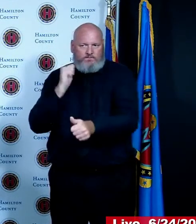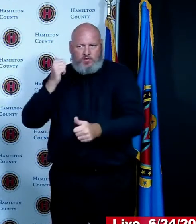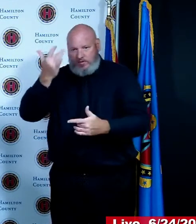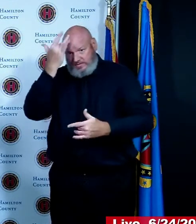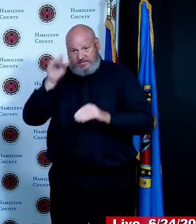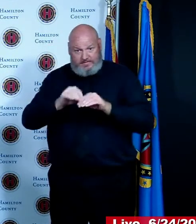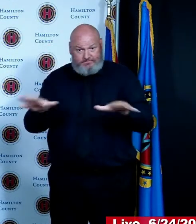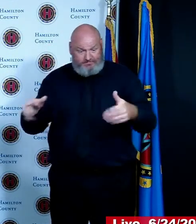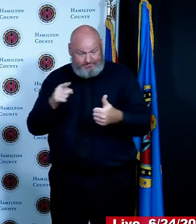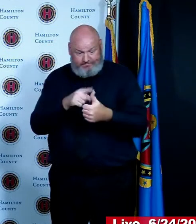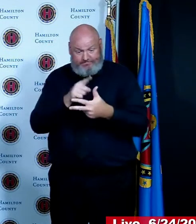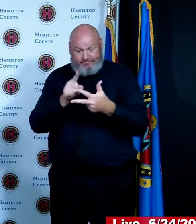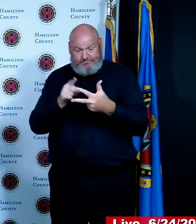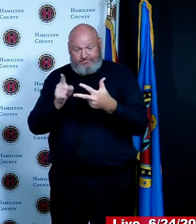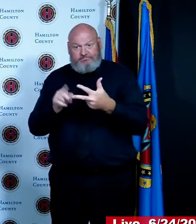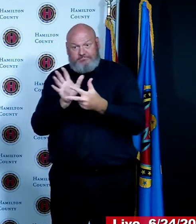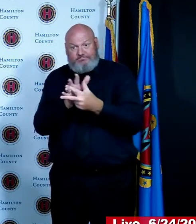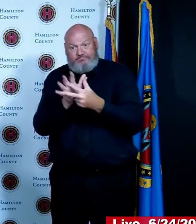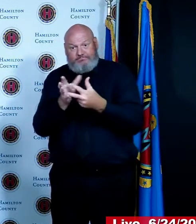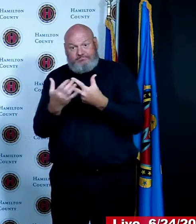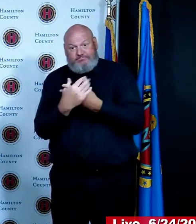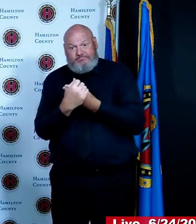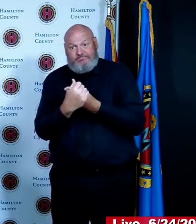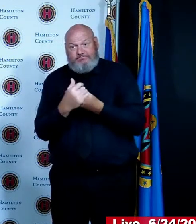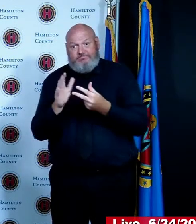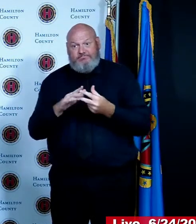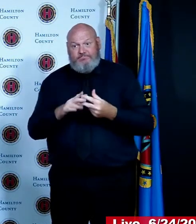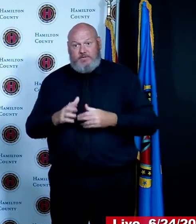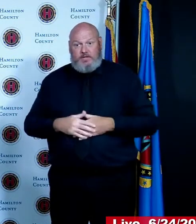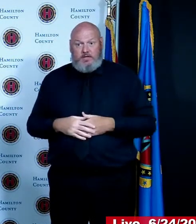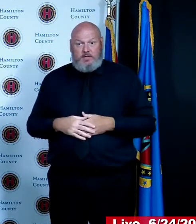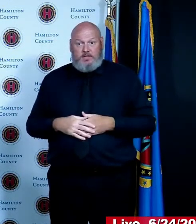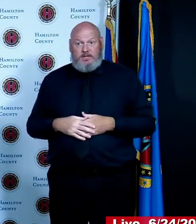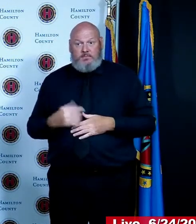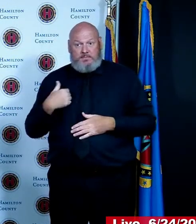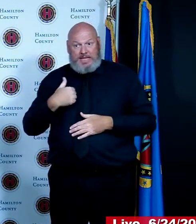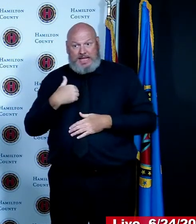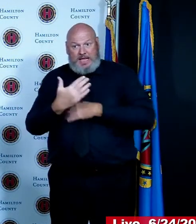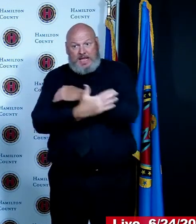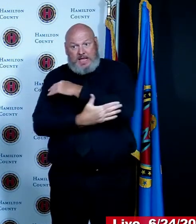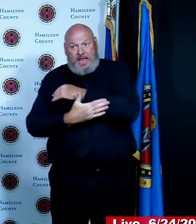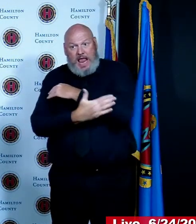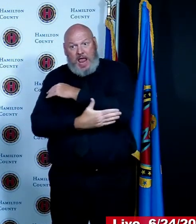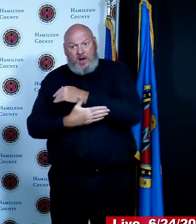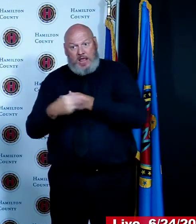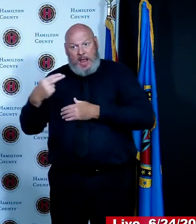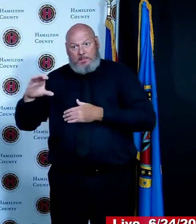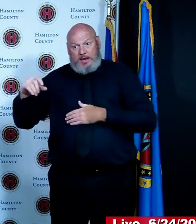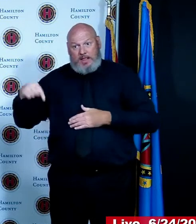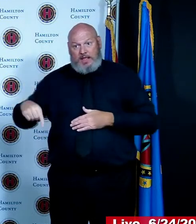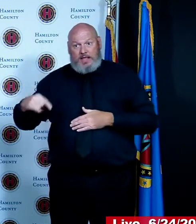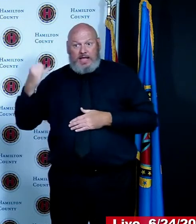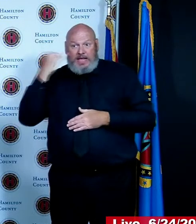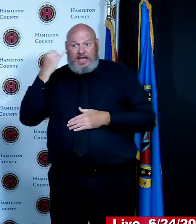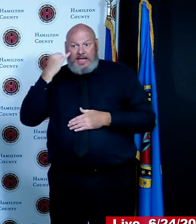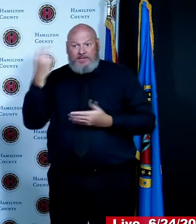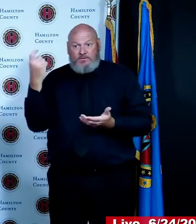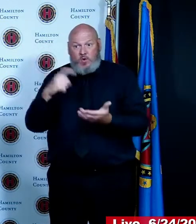authority to close down all sectors of business I can close down a specific business if there's an outbreak associated with that business if my team